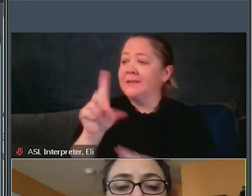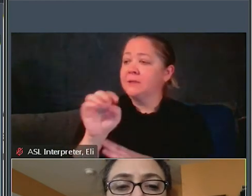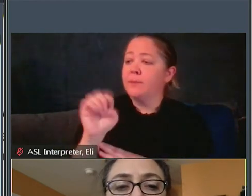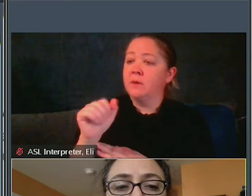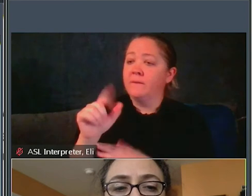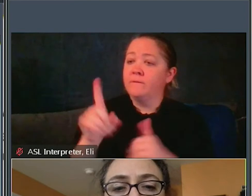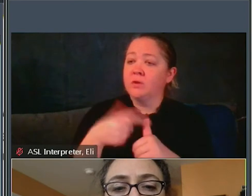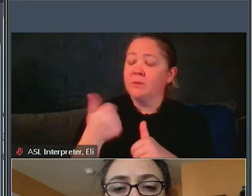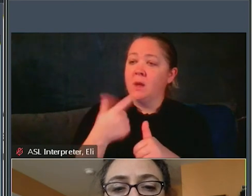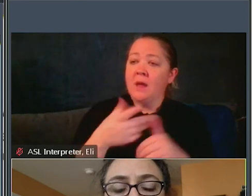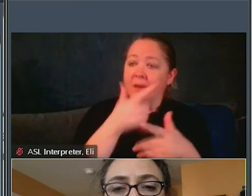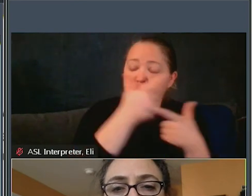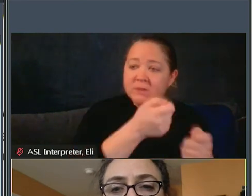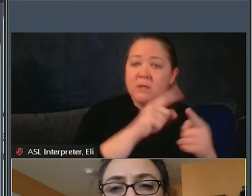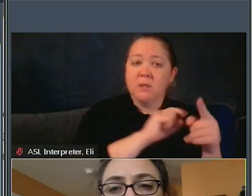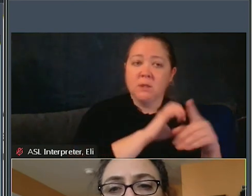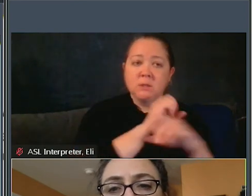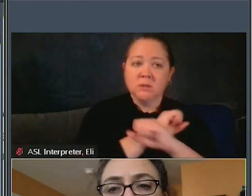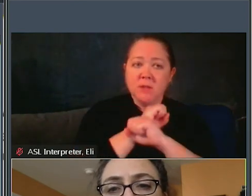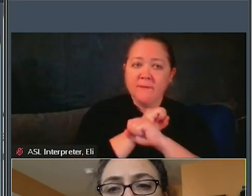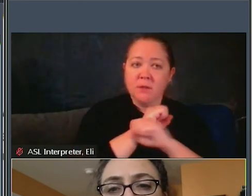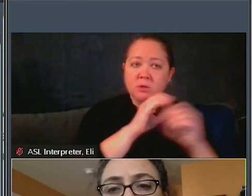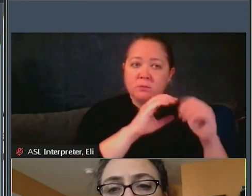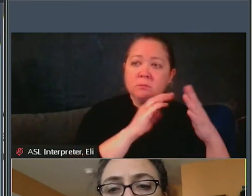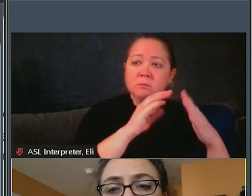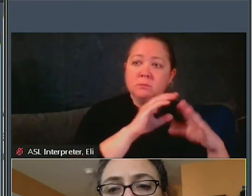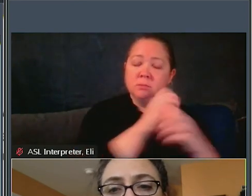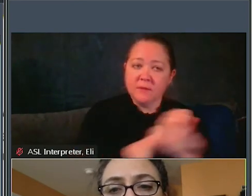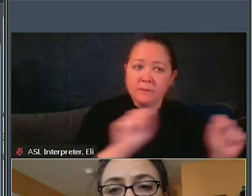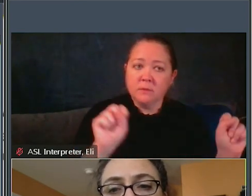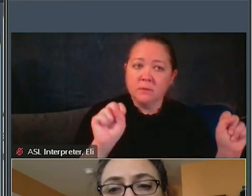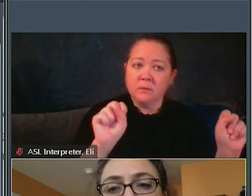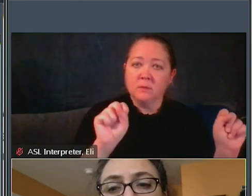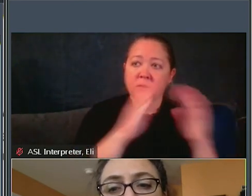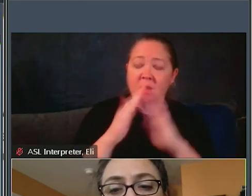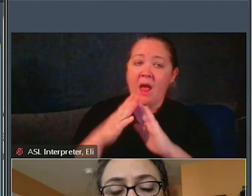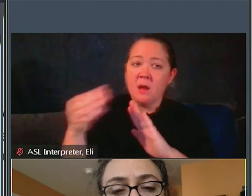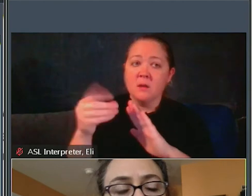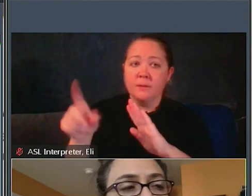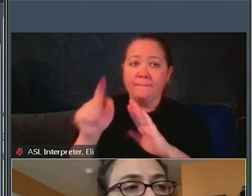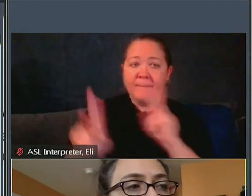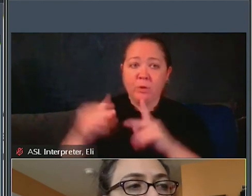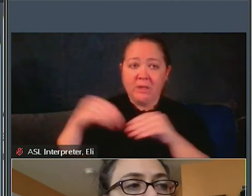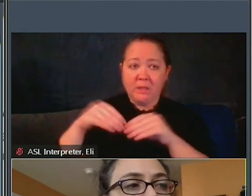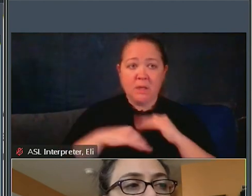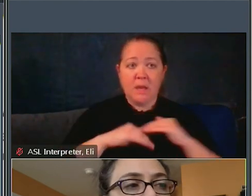I also want them to be concerned about the safety and security of the folks in this neighborhood. In fact, when I moved here,